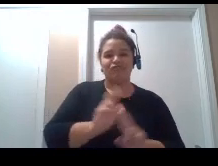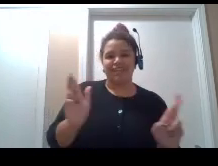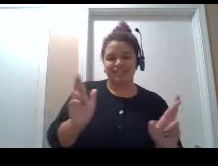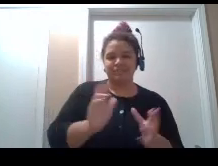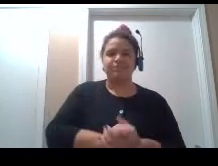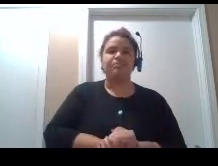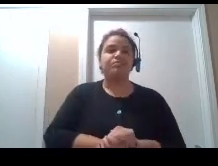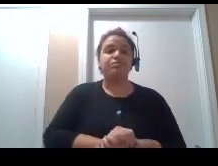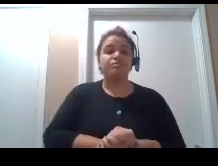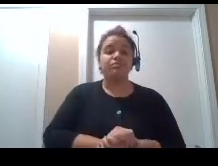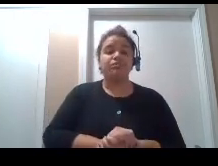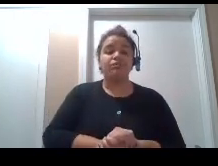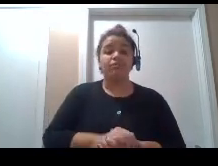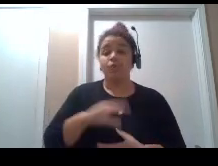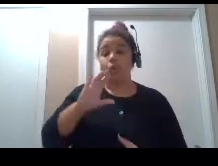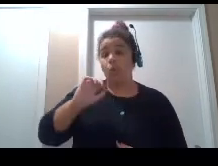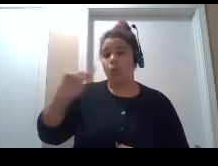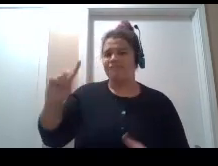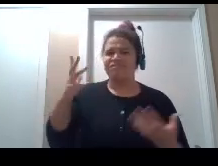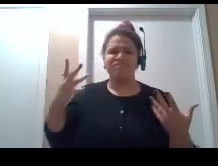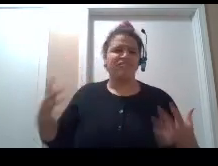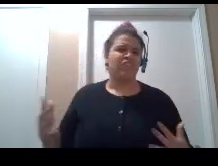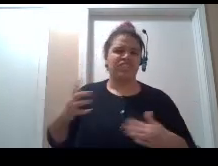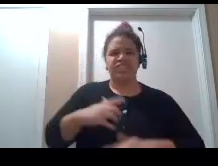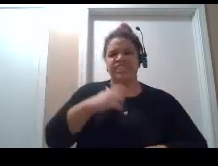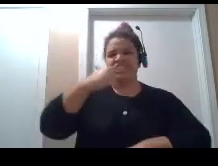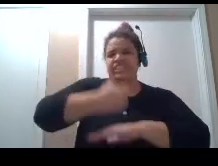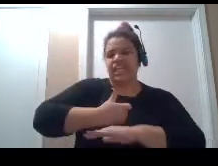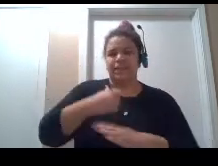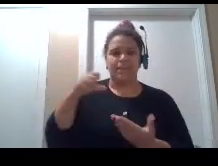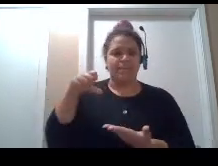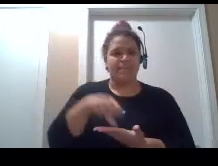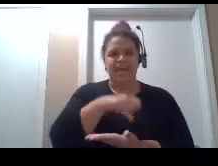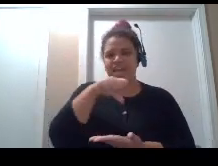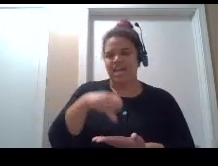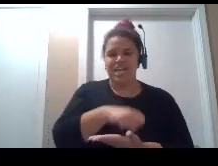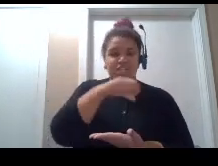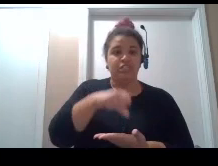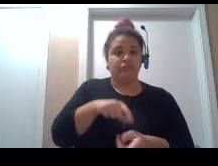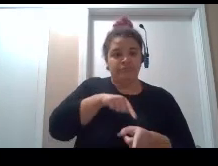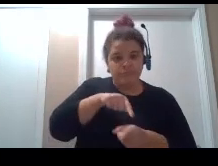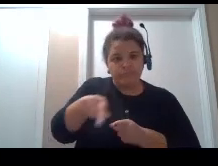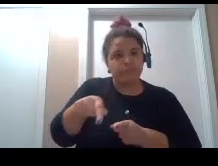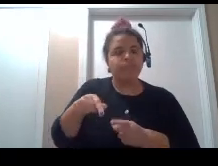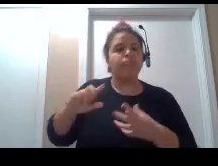OOD has created a page with specific tools for preparing the virtual hiring at OOD.Ohio.Gov/Tools.